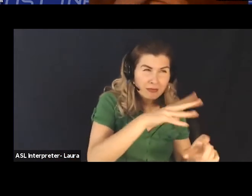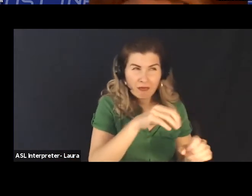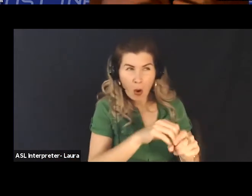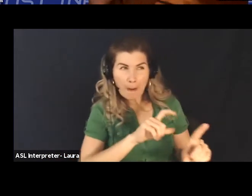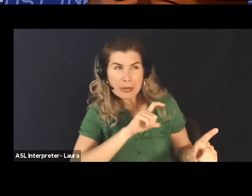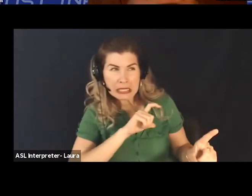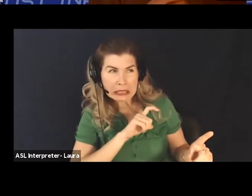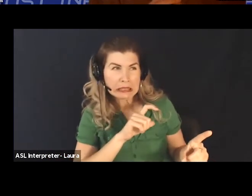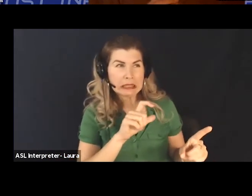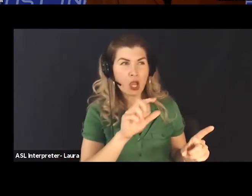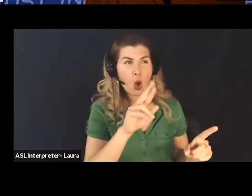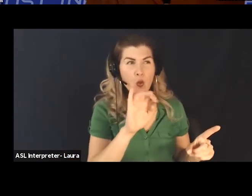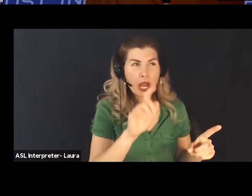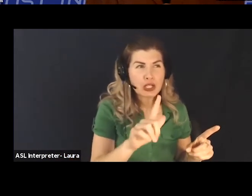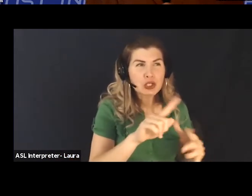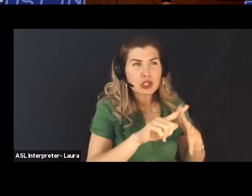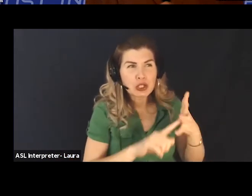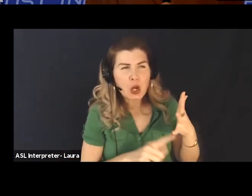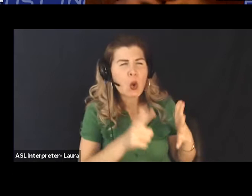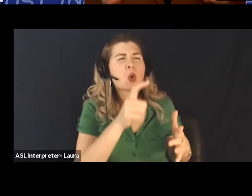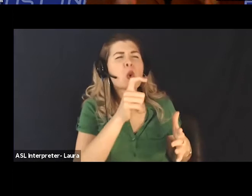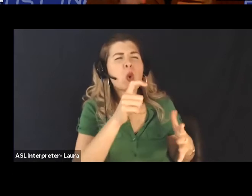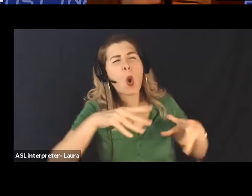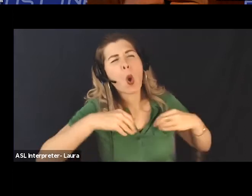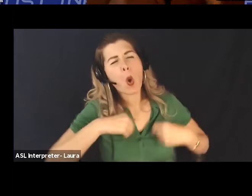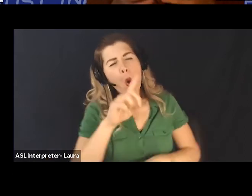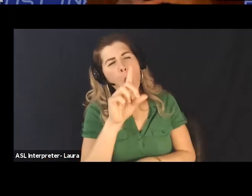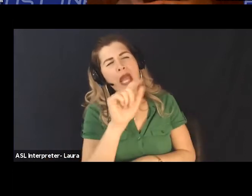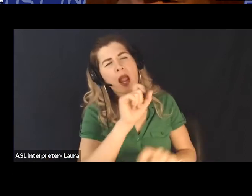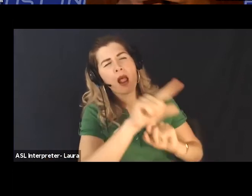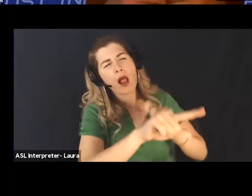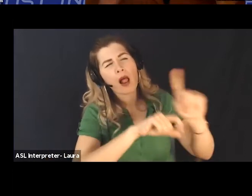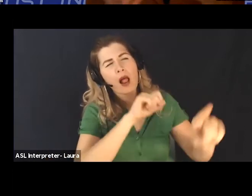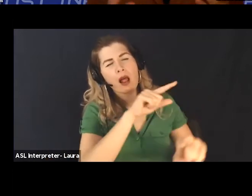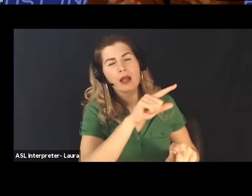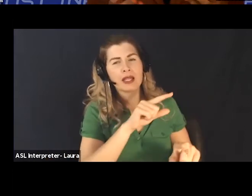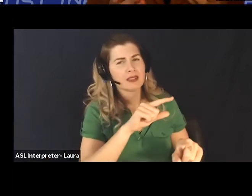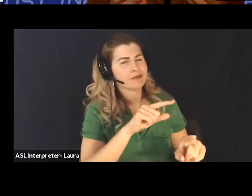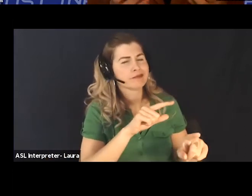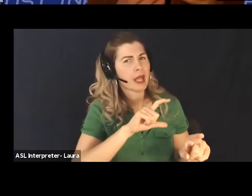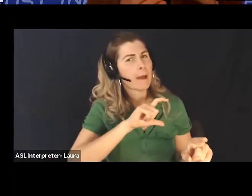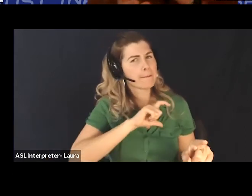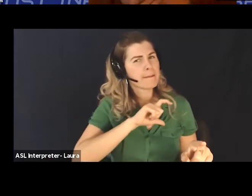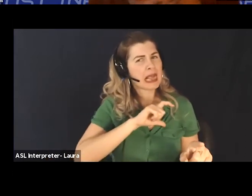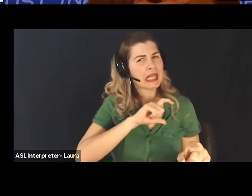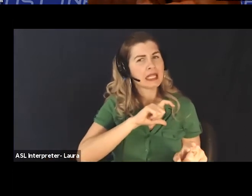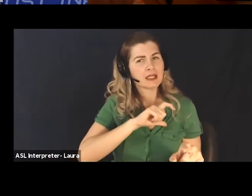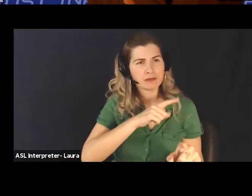asking about who owns the data. And it was also very clear that meeting that the police were highly invested in the technology, even though that hadn't really been